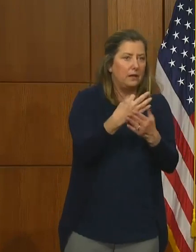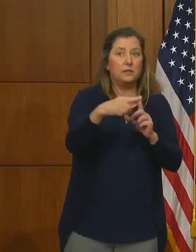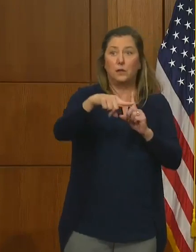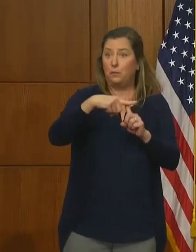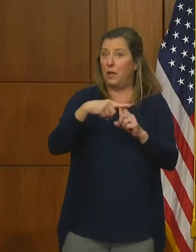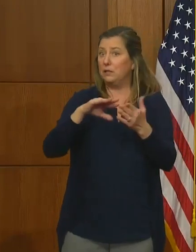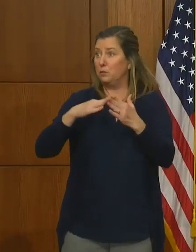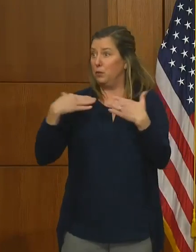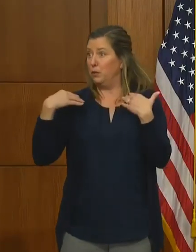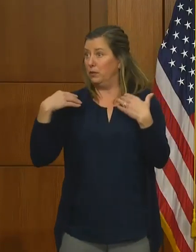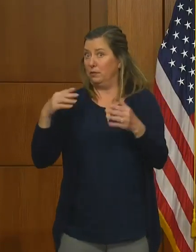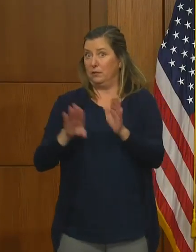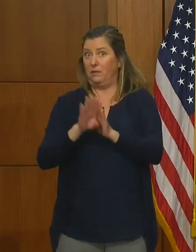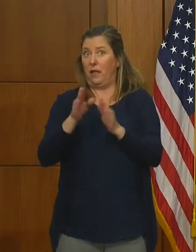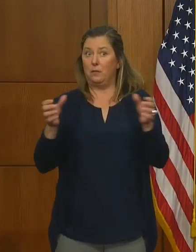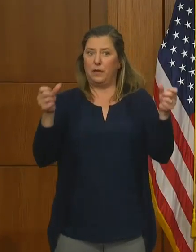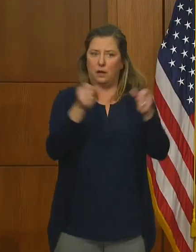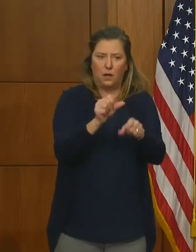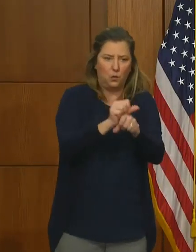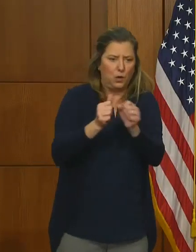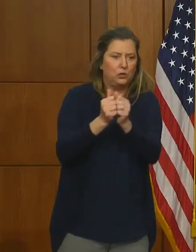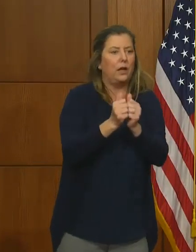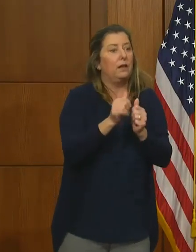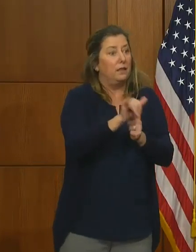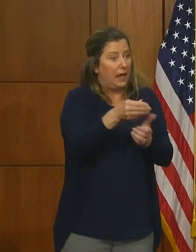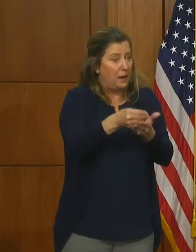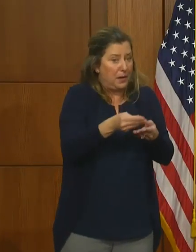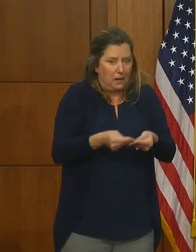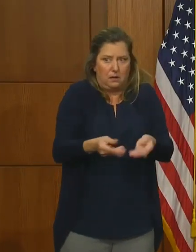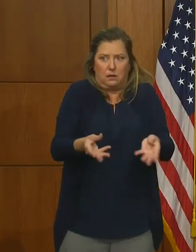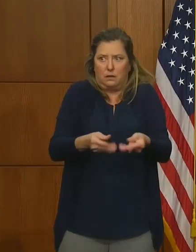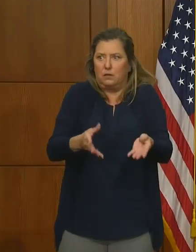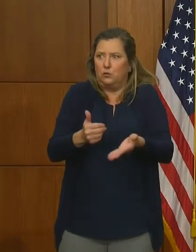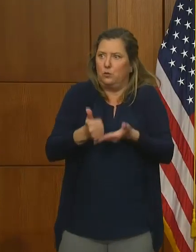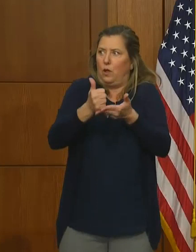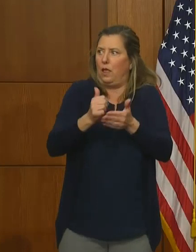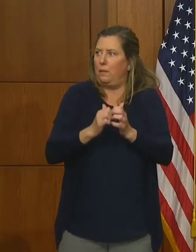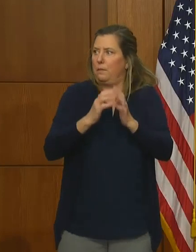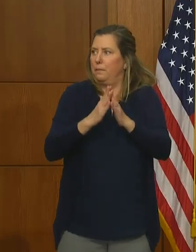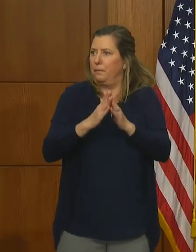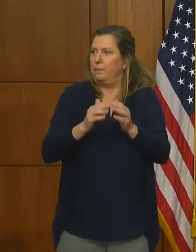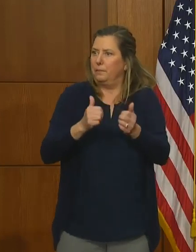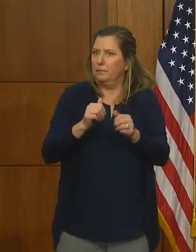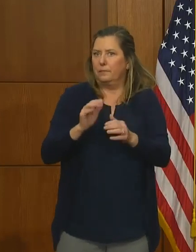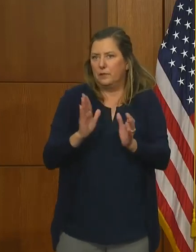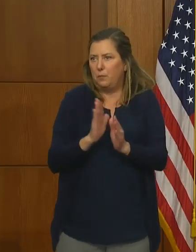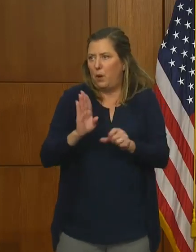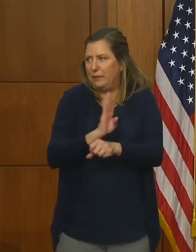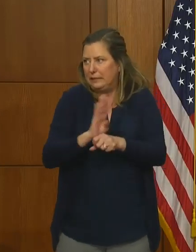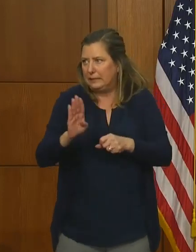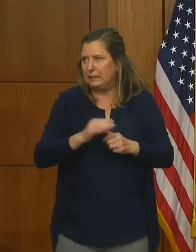FINANCE WORKING WITH THE DEPARTMENT OF HOUSING AND COMMUNITY DEVELOPMENT. TO GIVE RELIEF TO SMALL BUSINESSES THAT